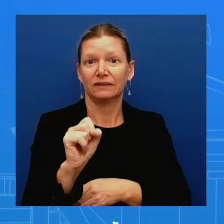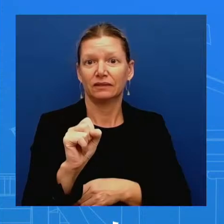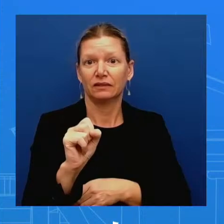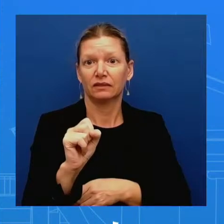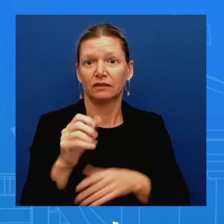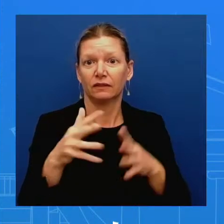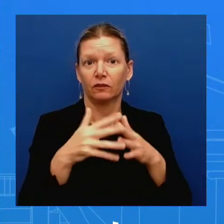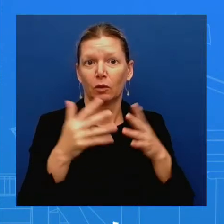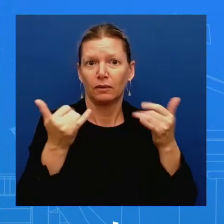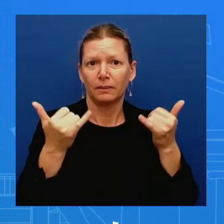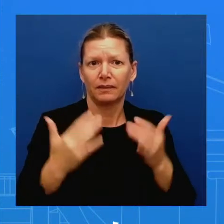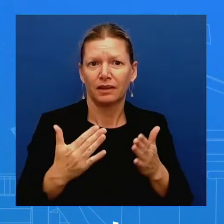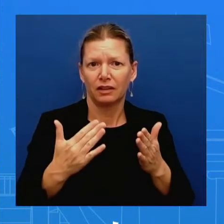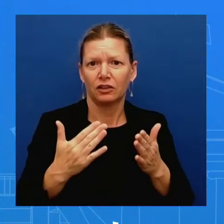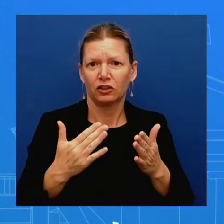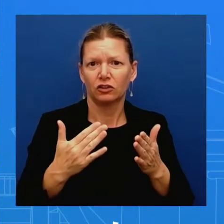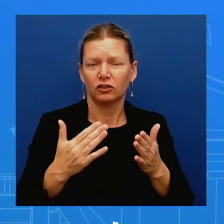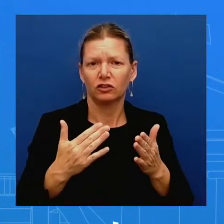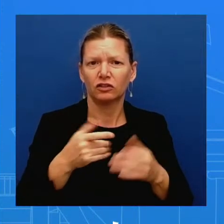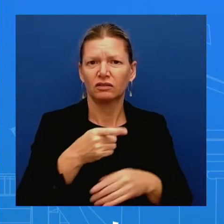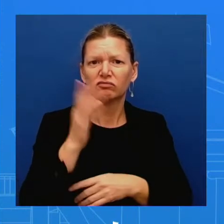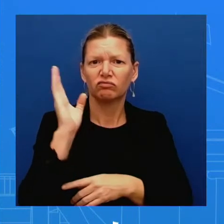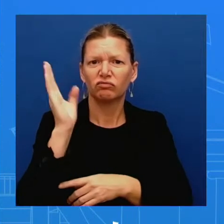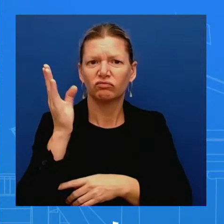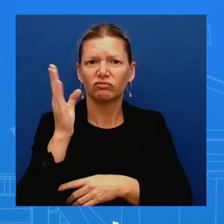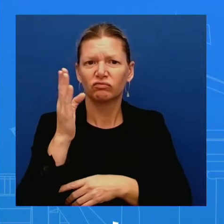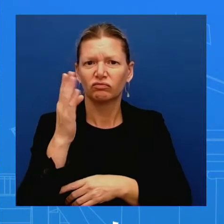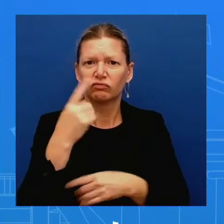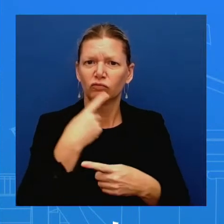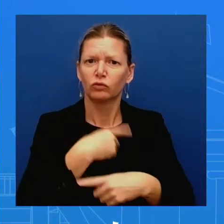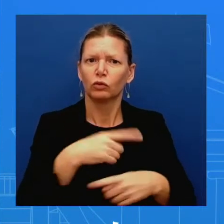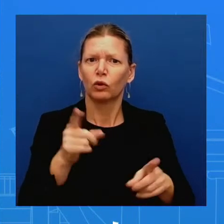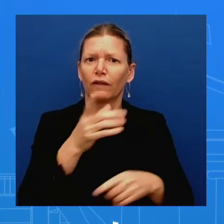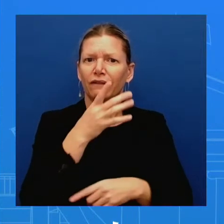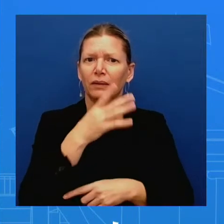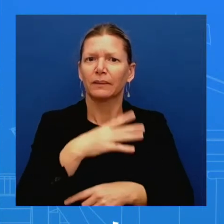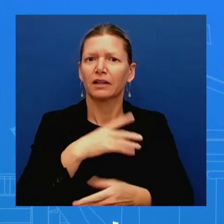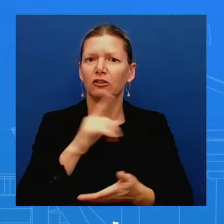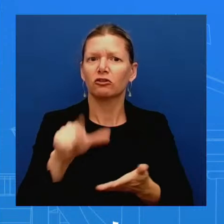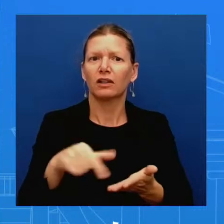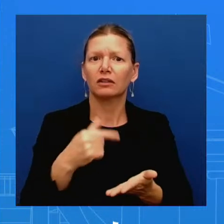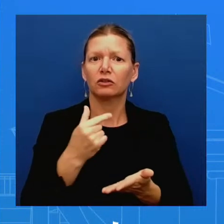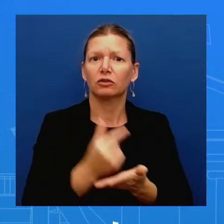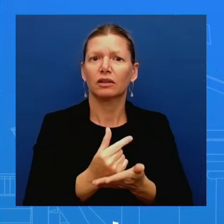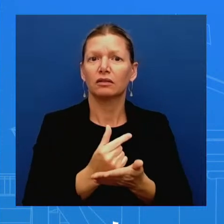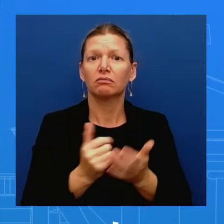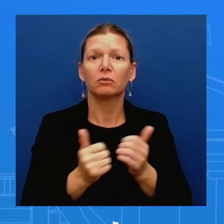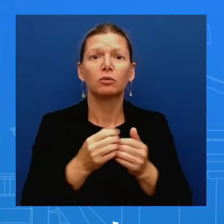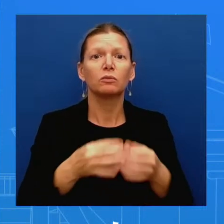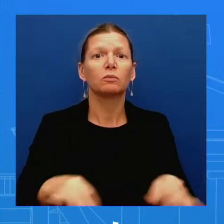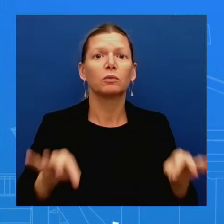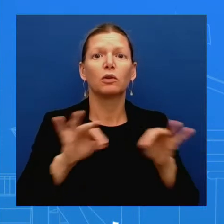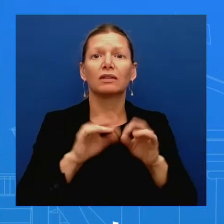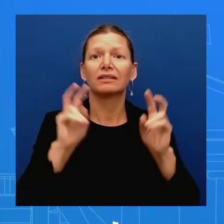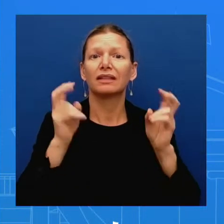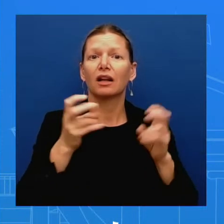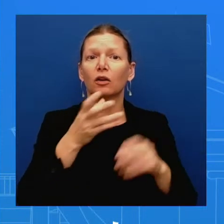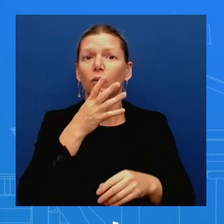that the most important title a woman could hold is homemaker. He was critical about surrogacy, IVF, and Pride Month, and he also criticized the President